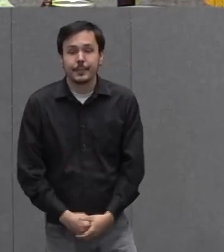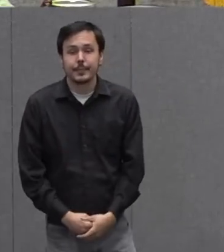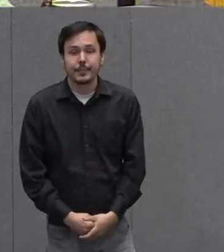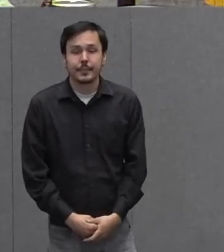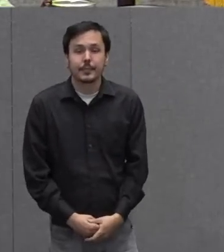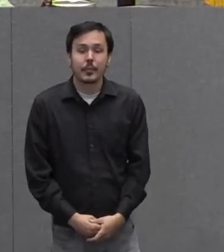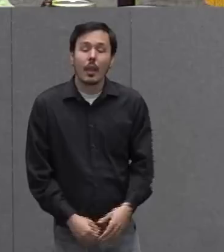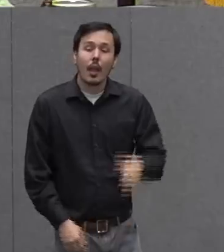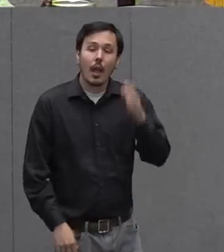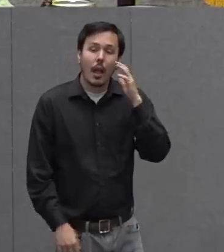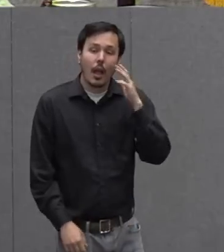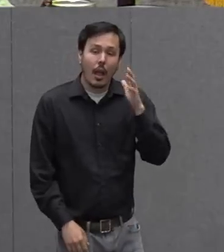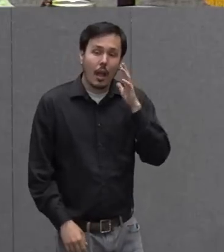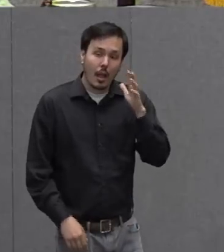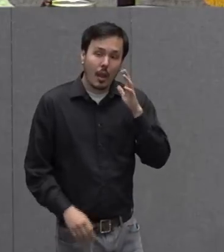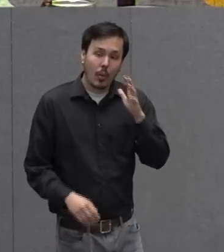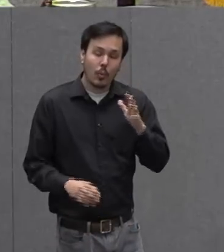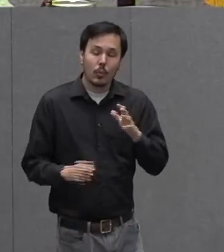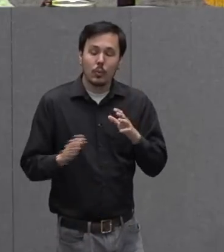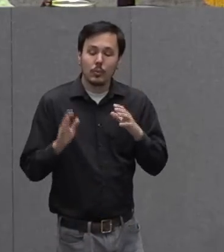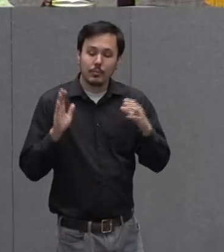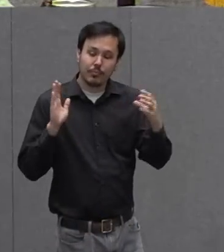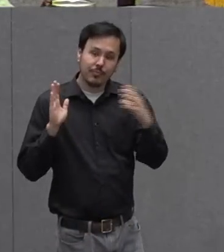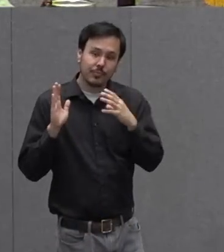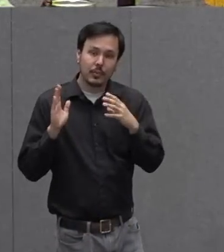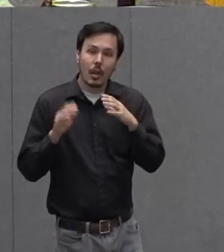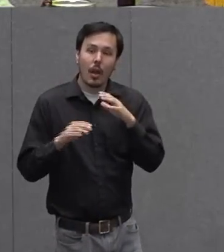I'm going to shine it on the side that's not so shiny.